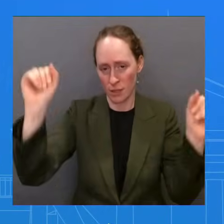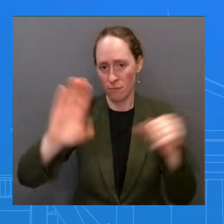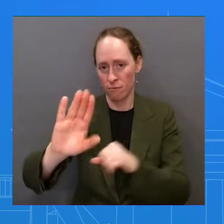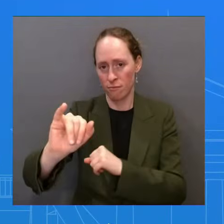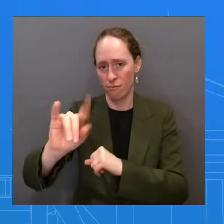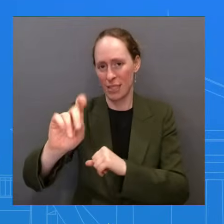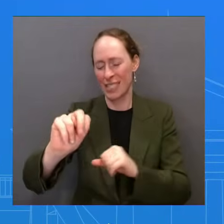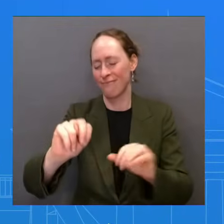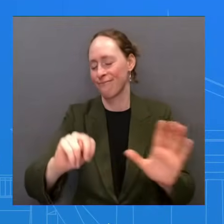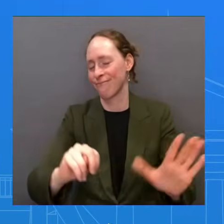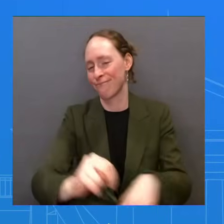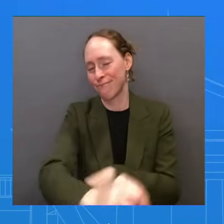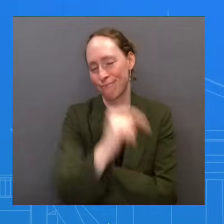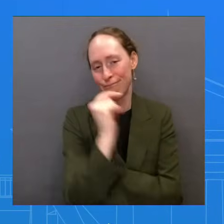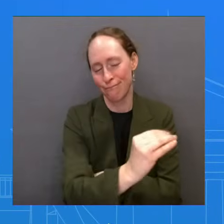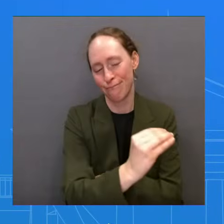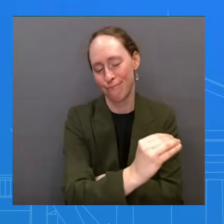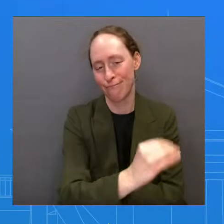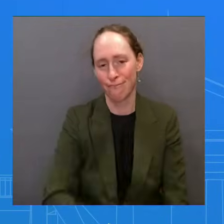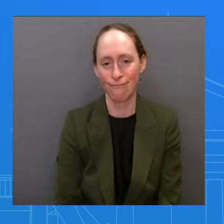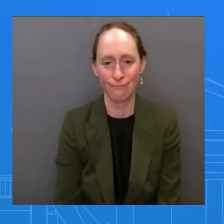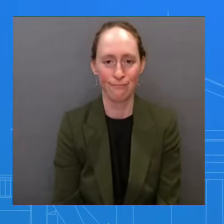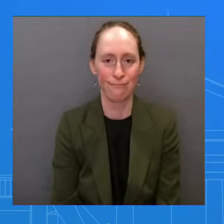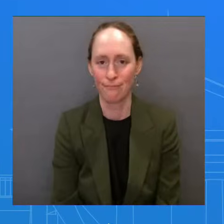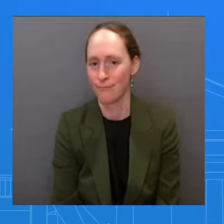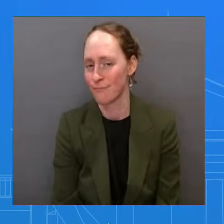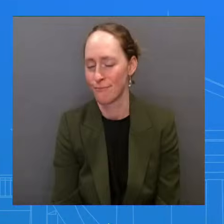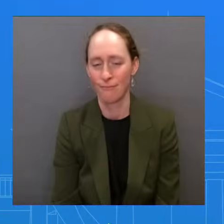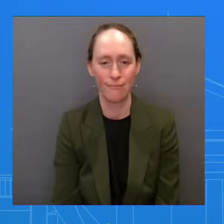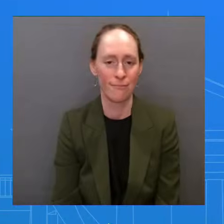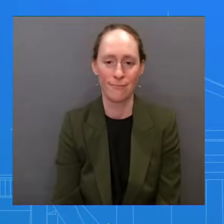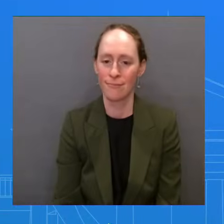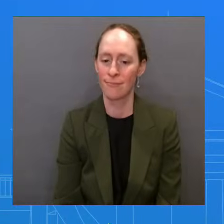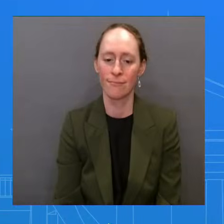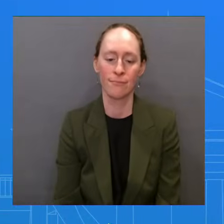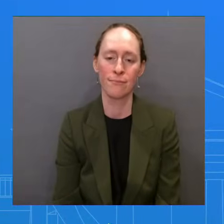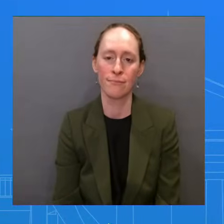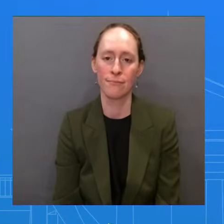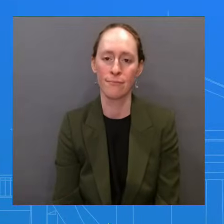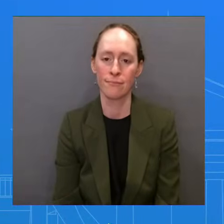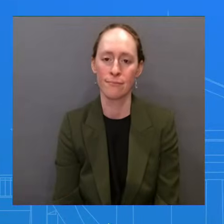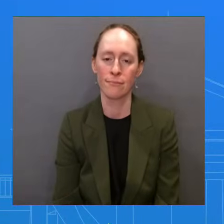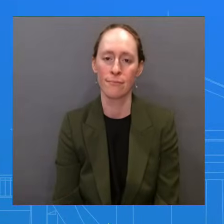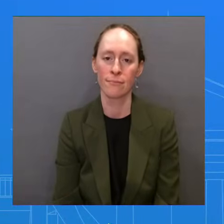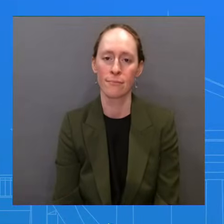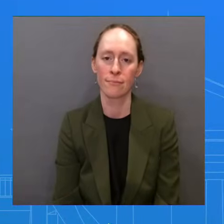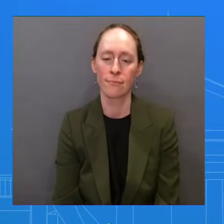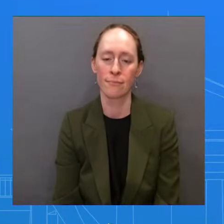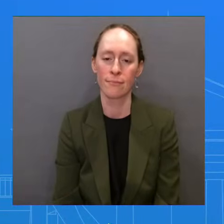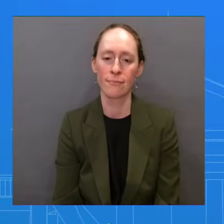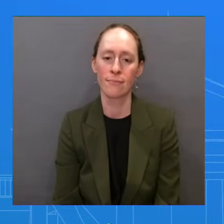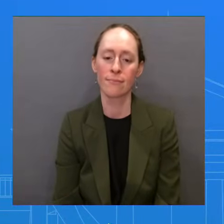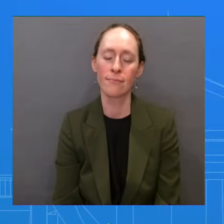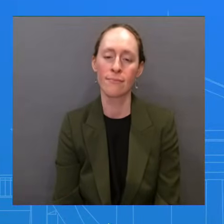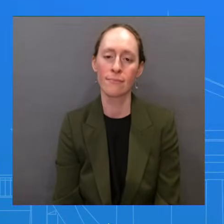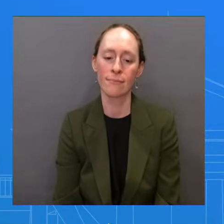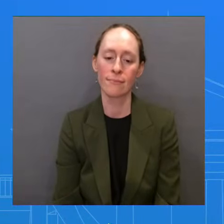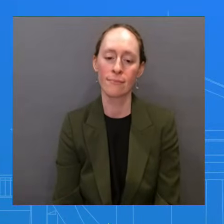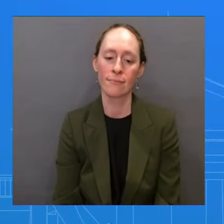The Press: Sure. I have two "news of the day" topics. The first one: Why was the mayor of Prospect Park barred from attending the White House's